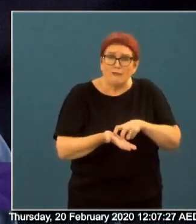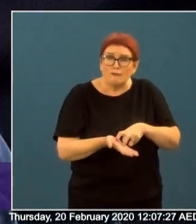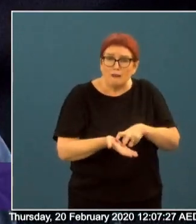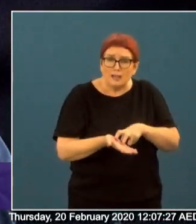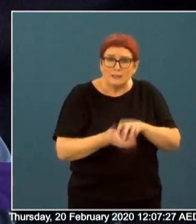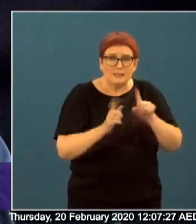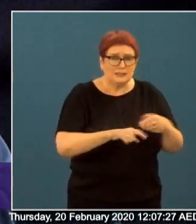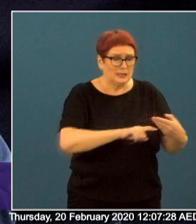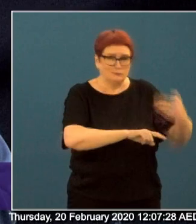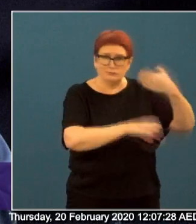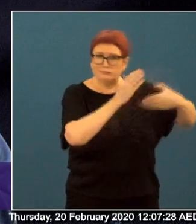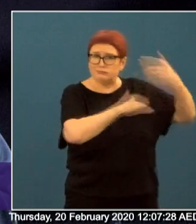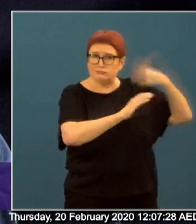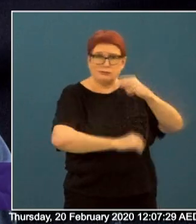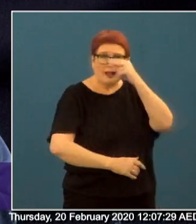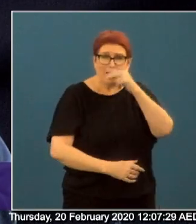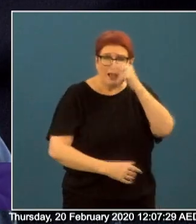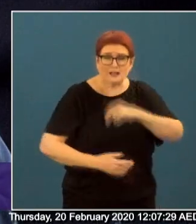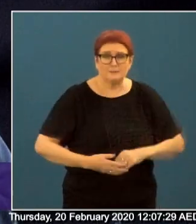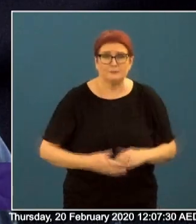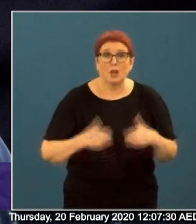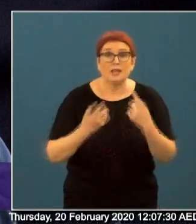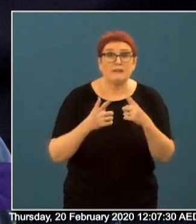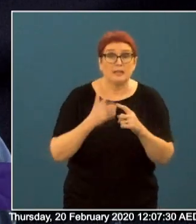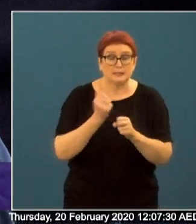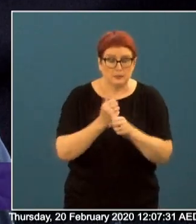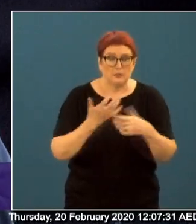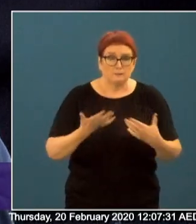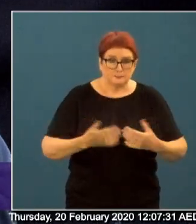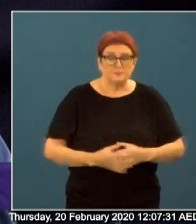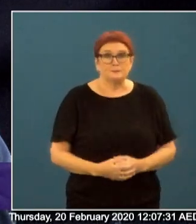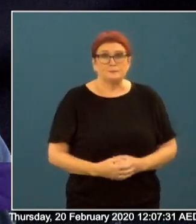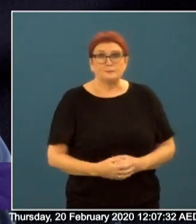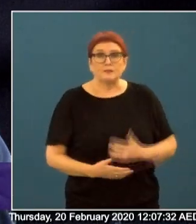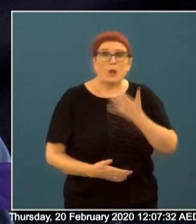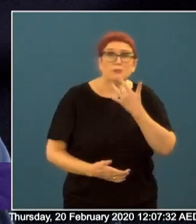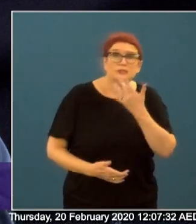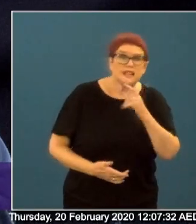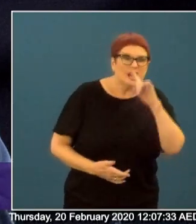And so, for example, if you are not able to participate in healthy living